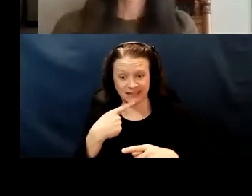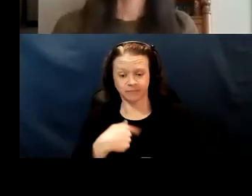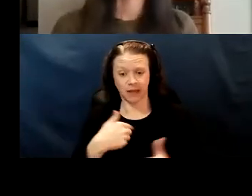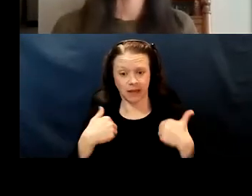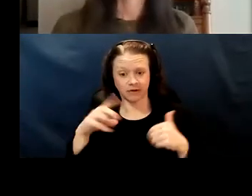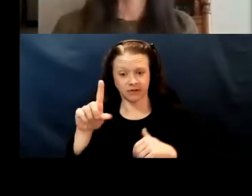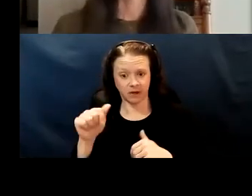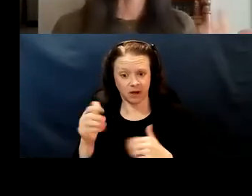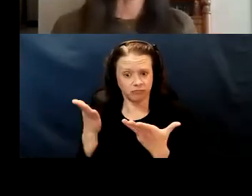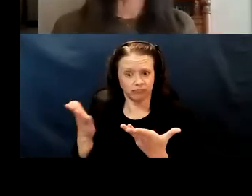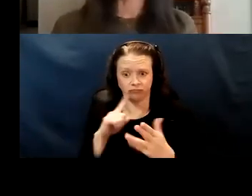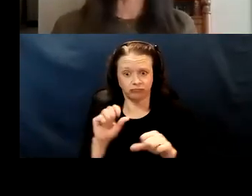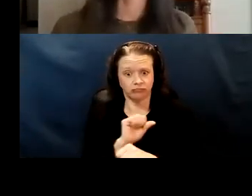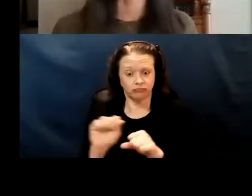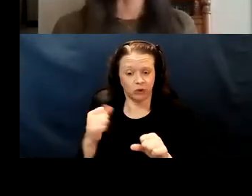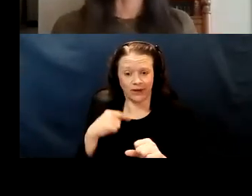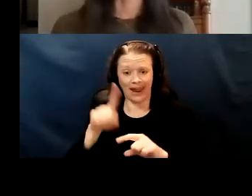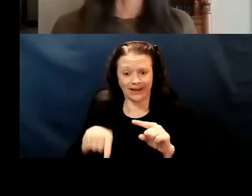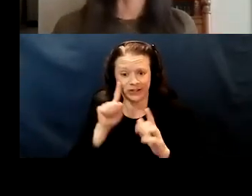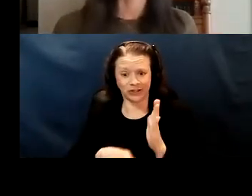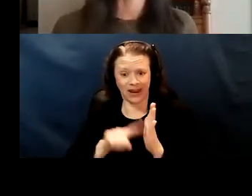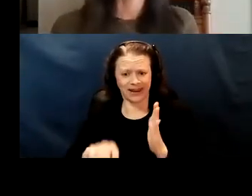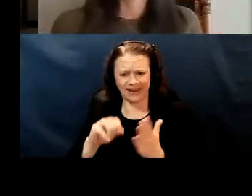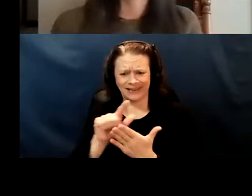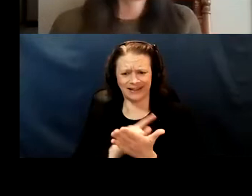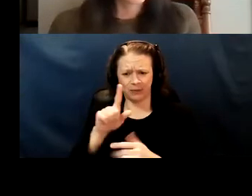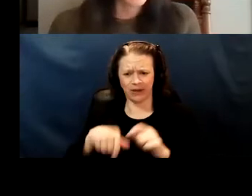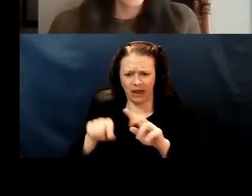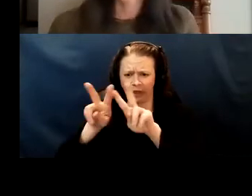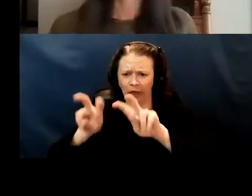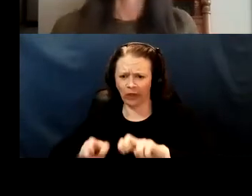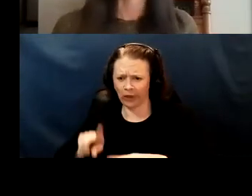often no way that we can check and legally we can't check. So we